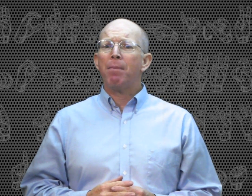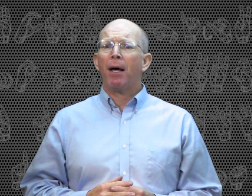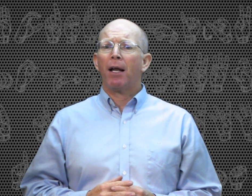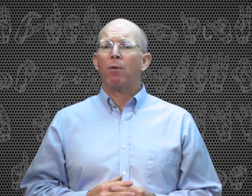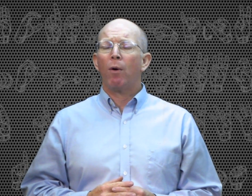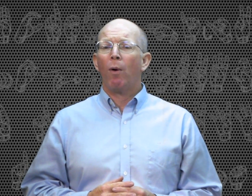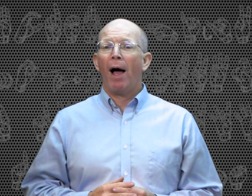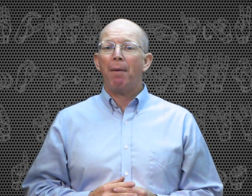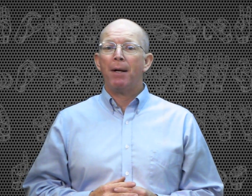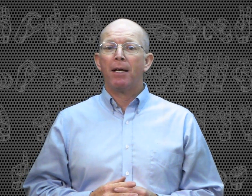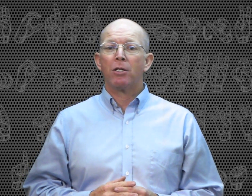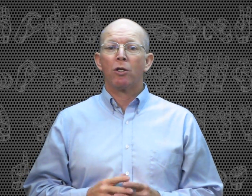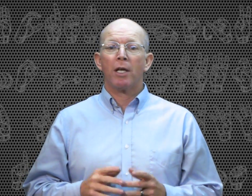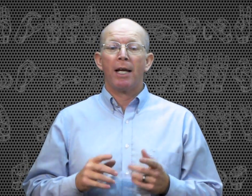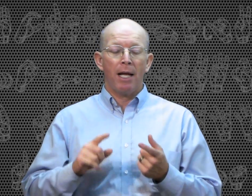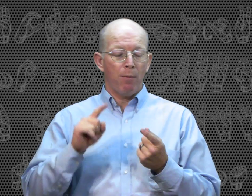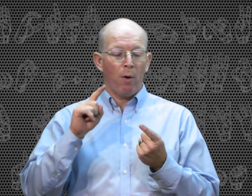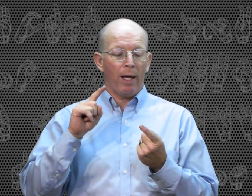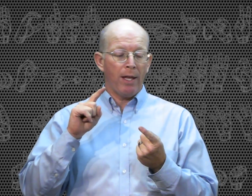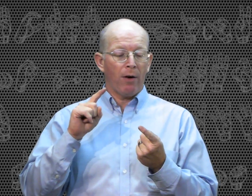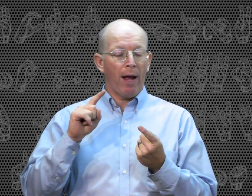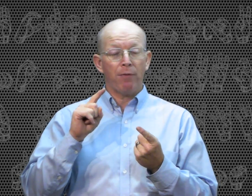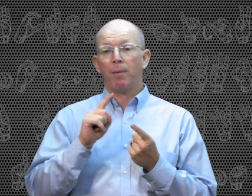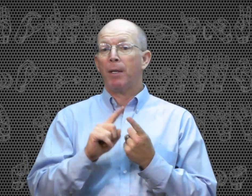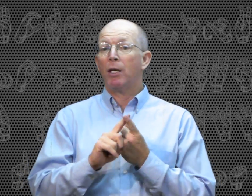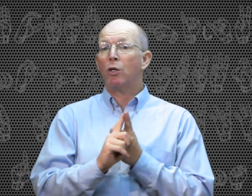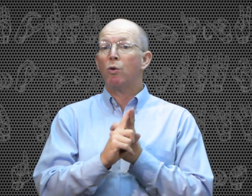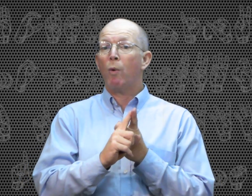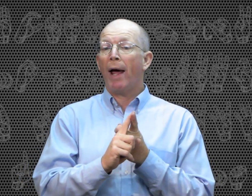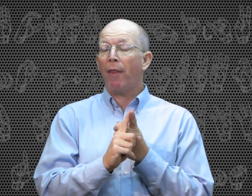And typically what will happen is your sign name will have something to do